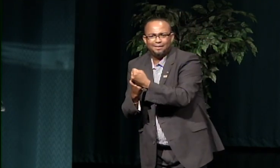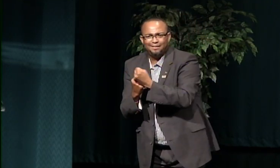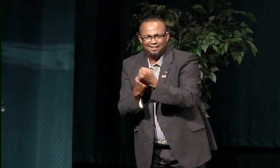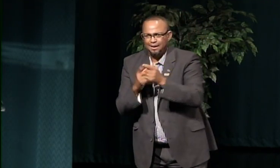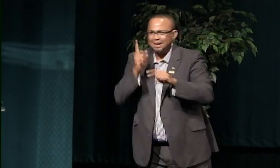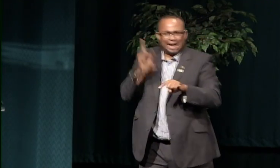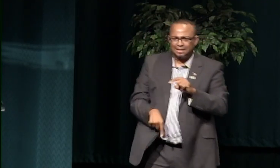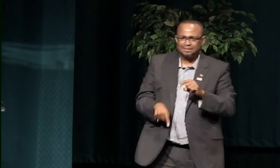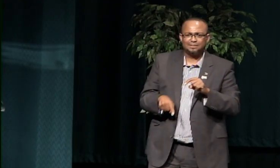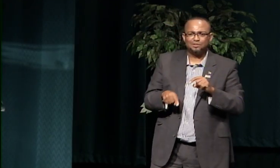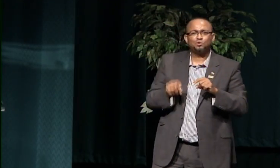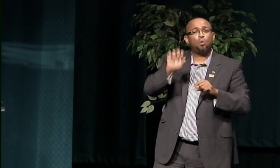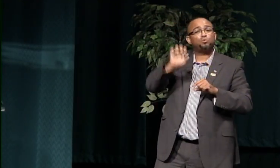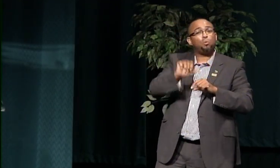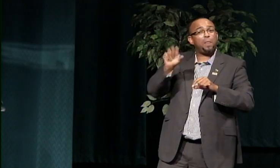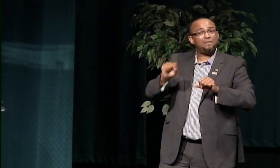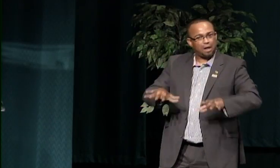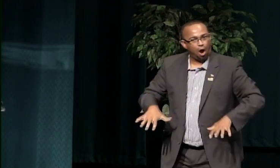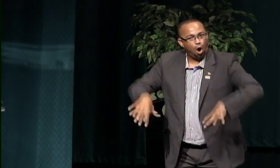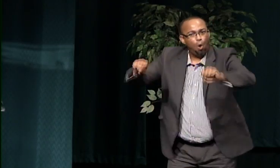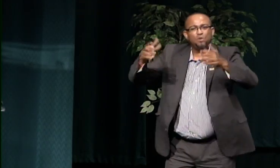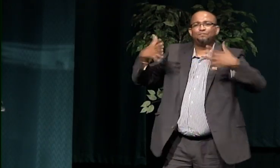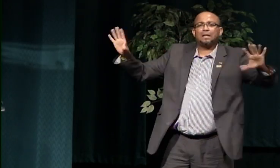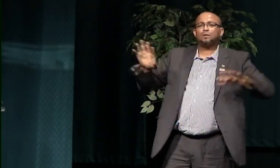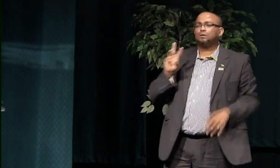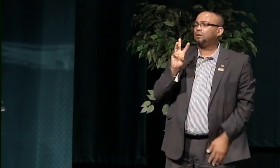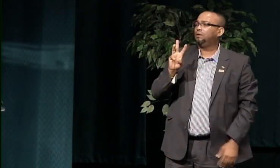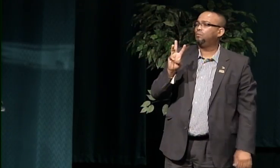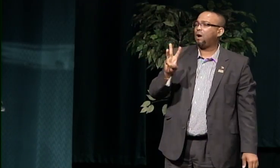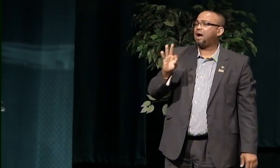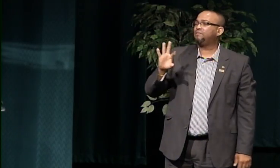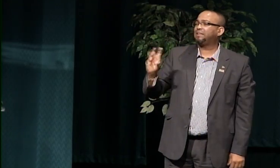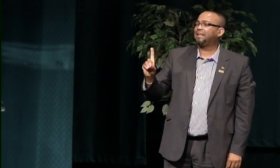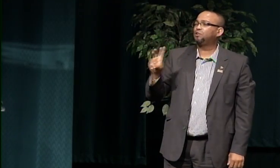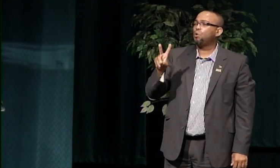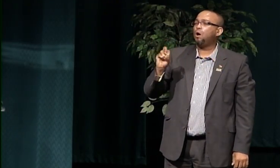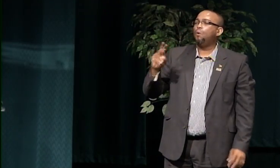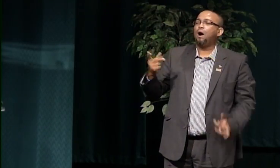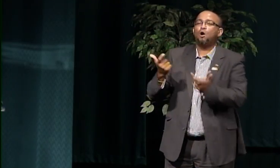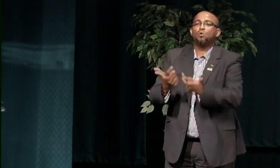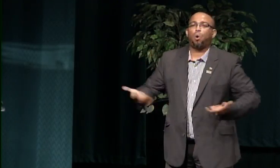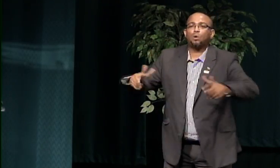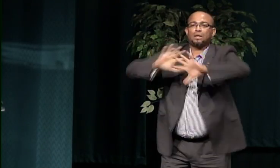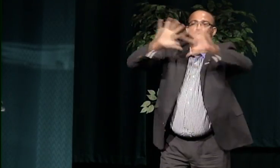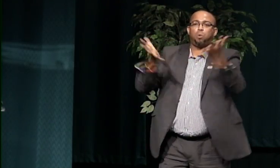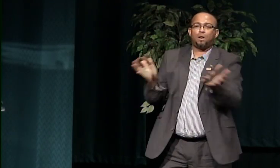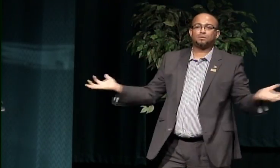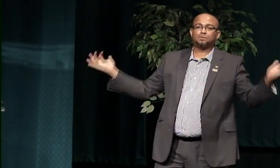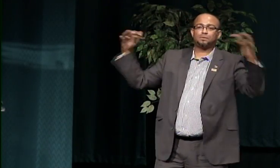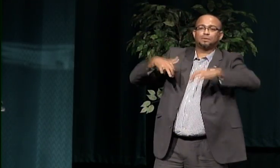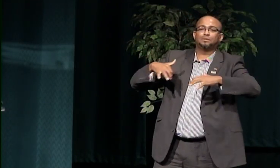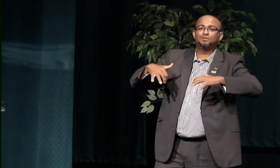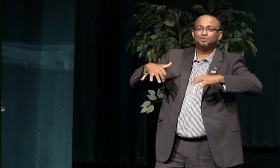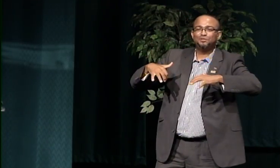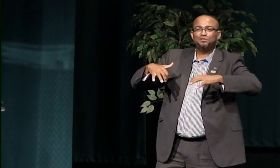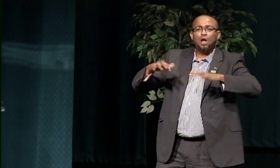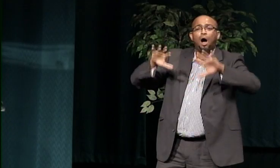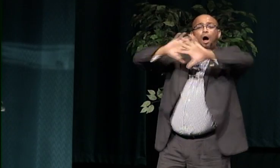and also had a difficult time even attending the W.F.D. because of Visa issues.